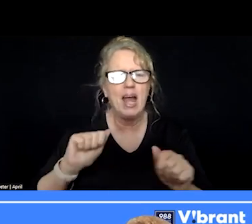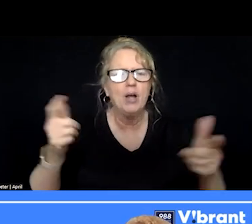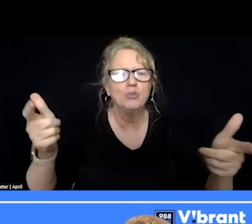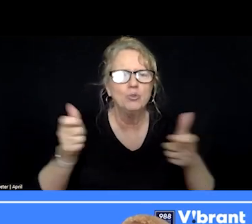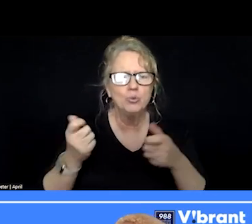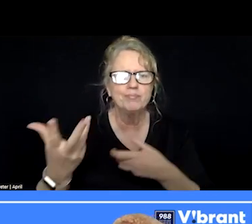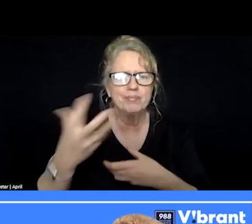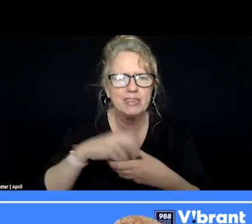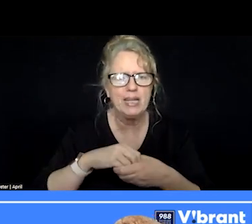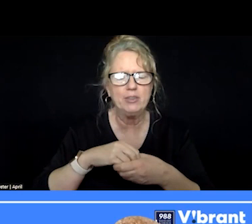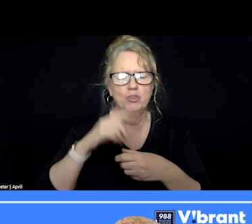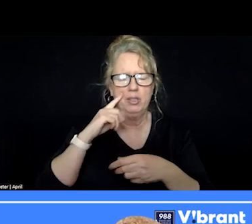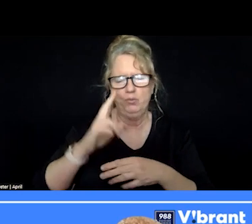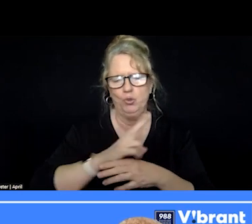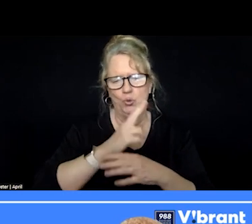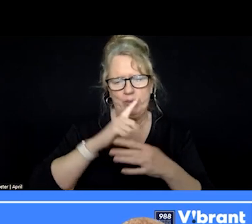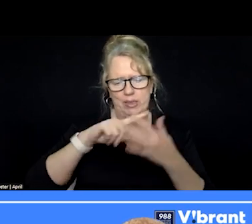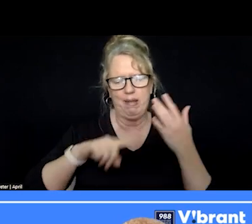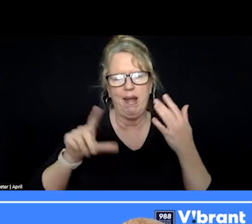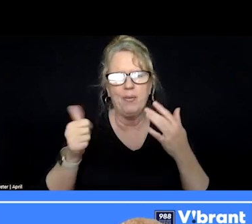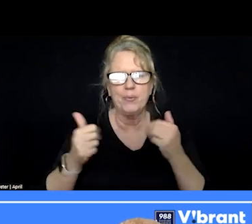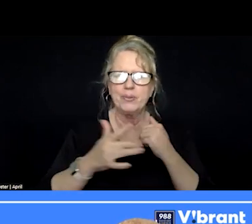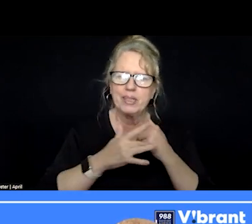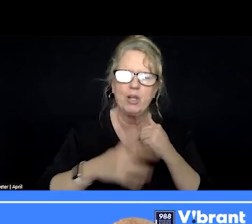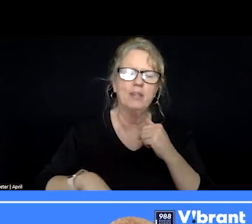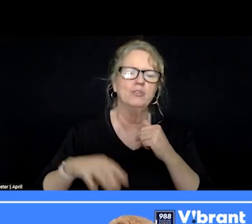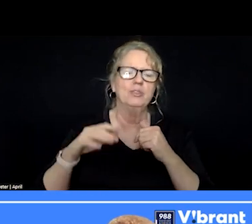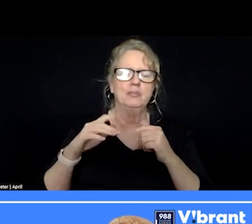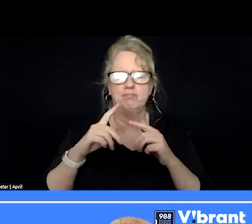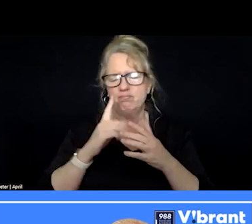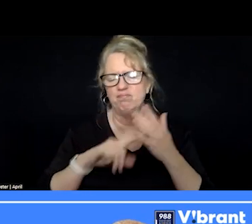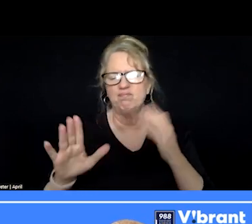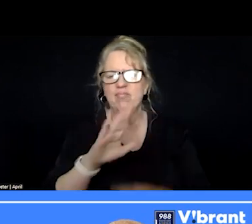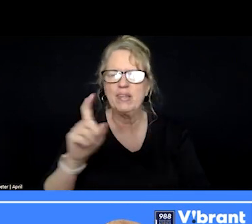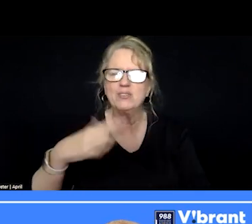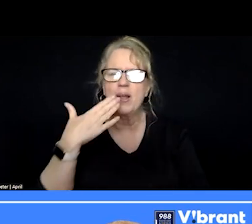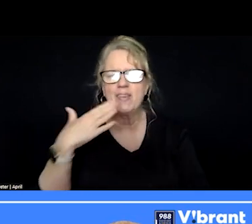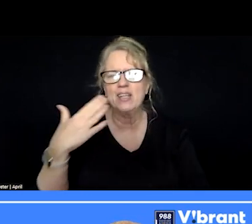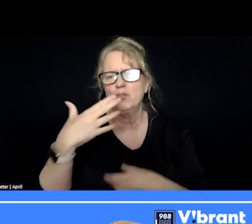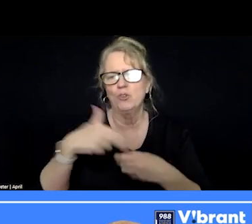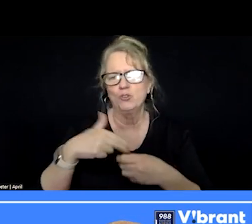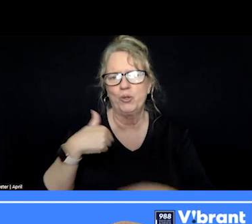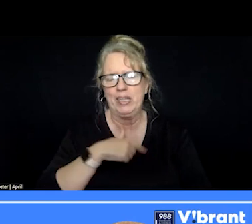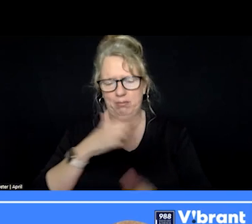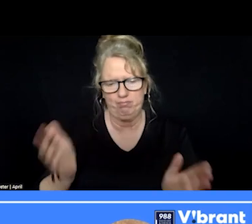ENGAGE WITH USING TECHNOLOGY. THANK YOU FOR ENCOURAGING US TO GO THERE.